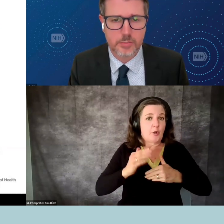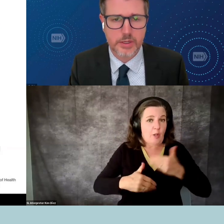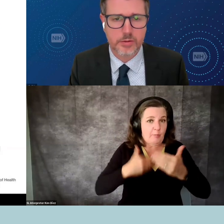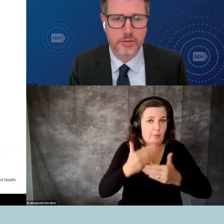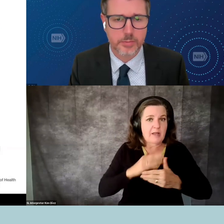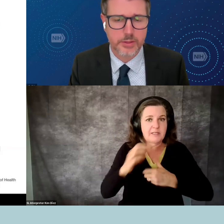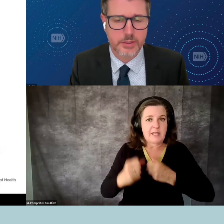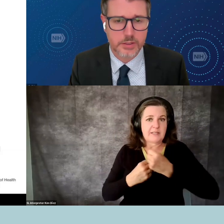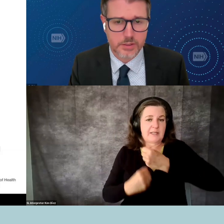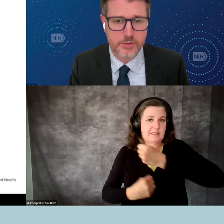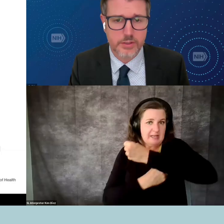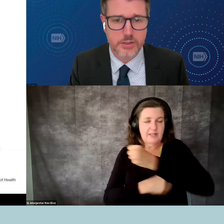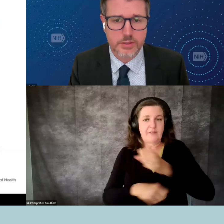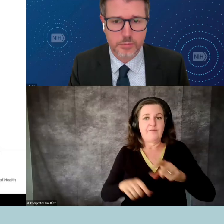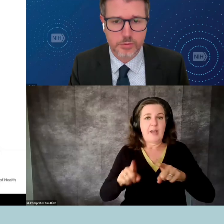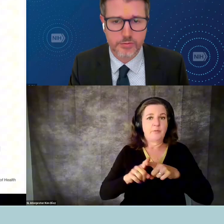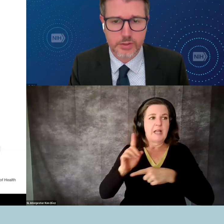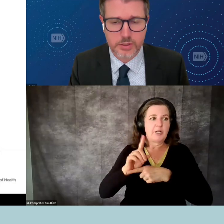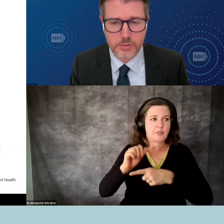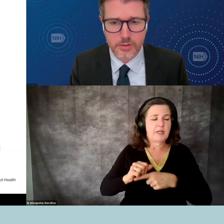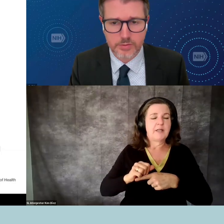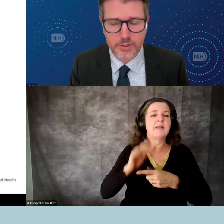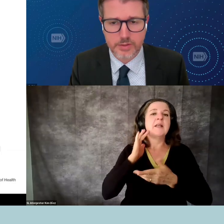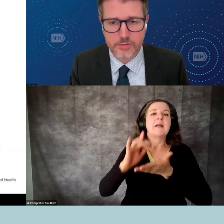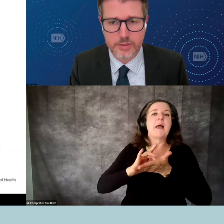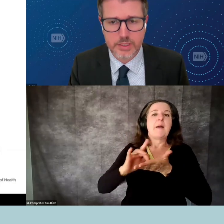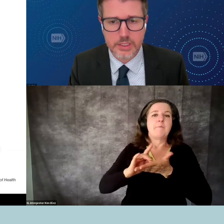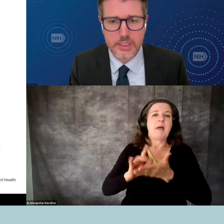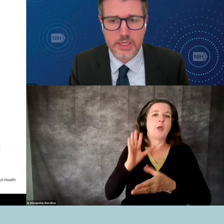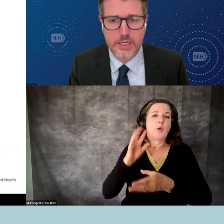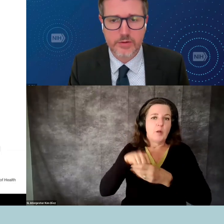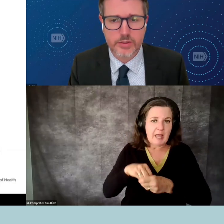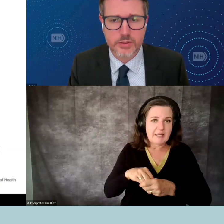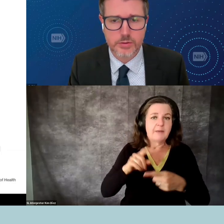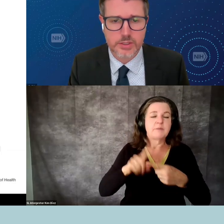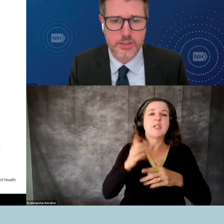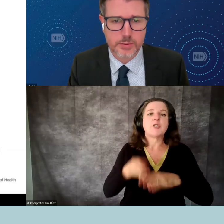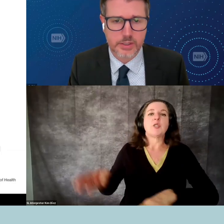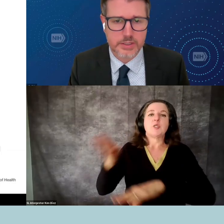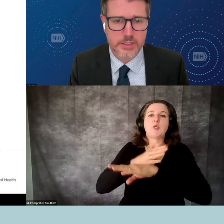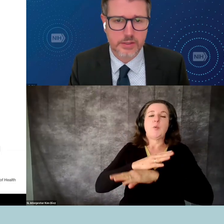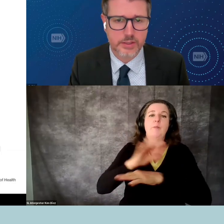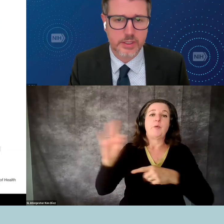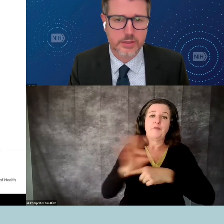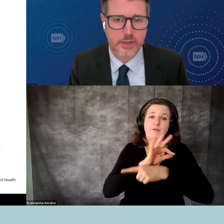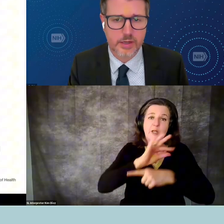medical rehabilitation inventions to improve function and quality of life, and efforts to address disparities in health and healthcare